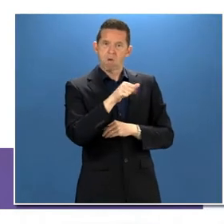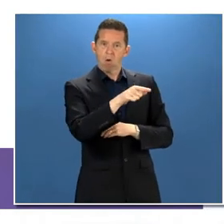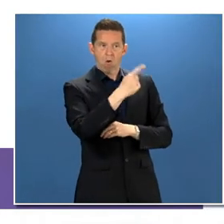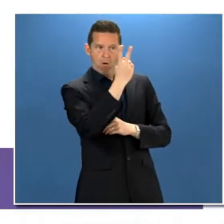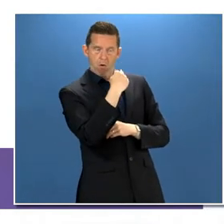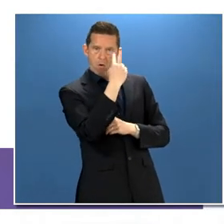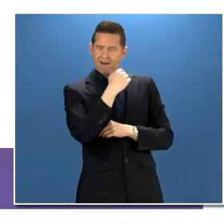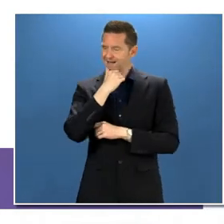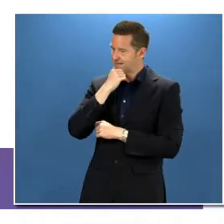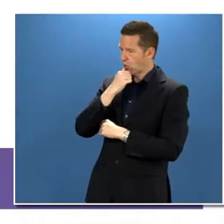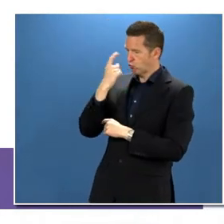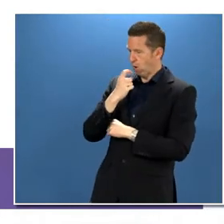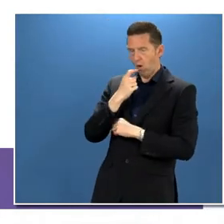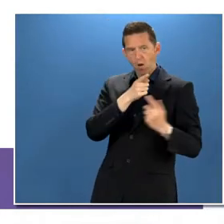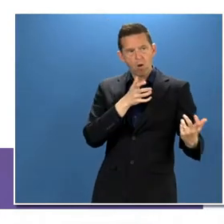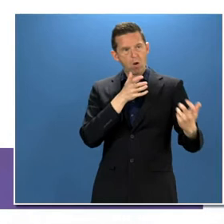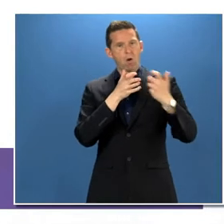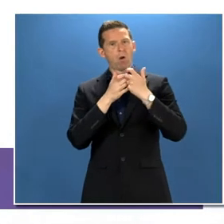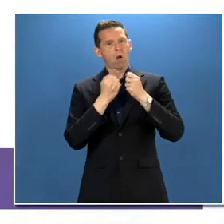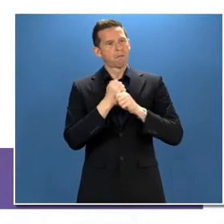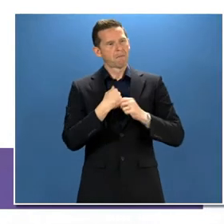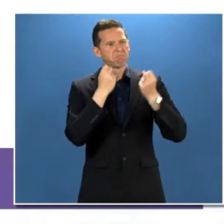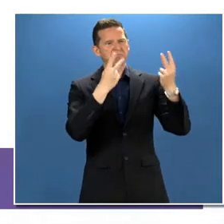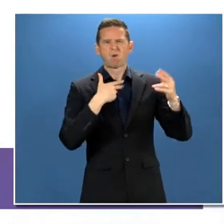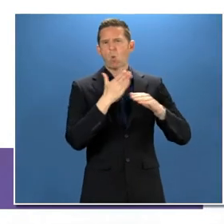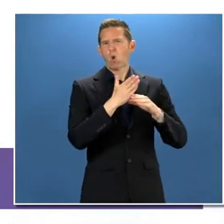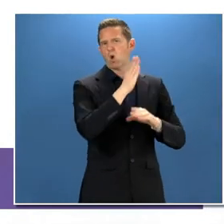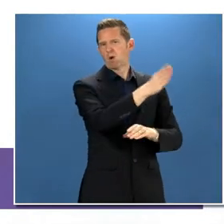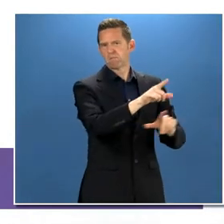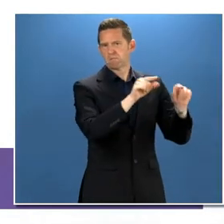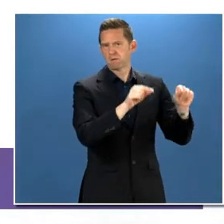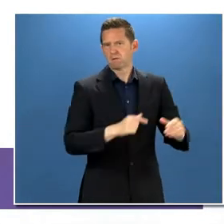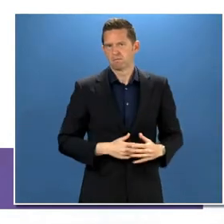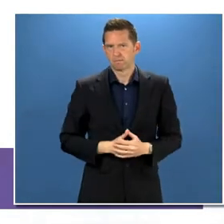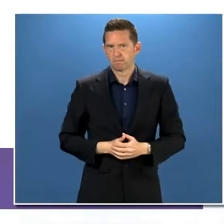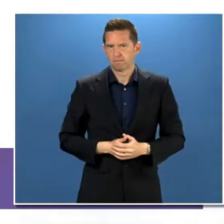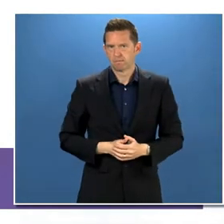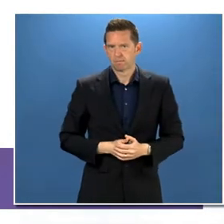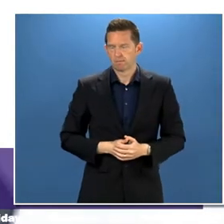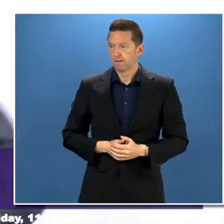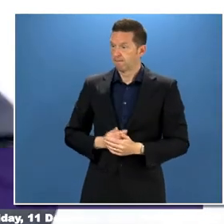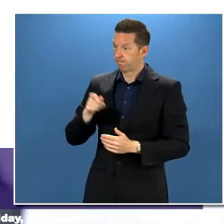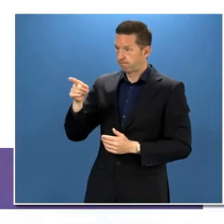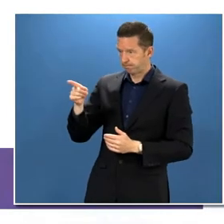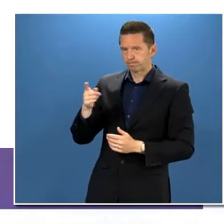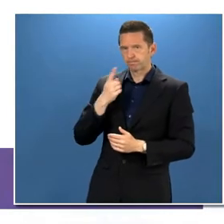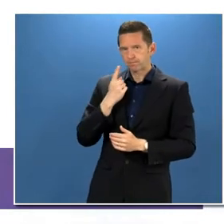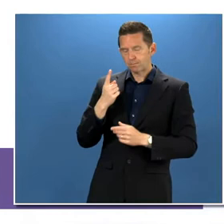which attracted me to work for them. And then you've held two roles that lawyers would see as very